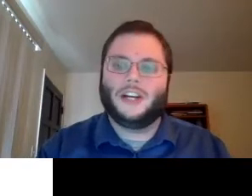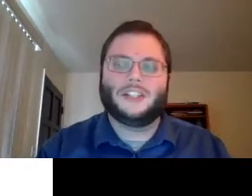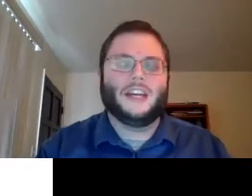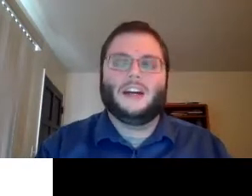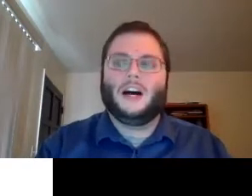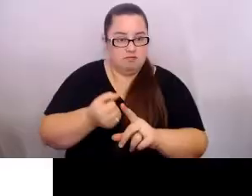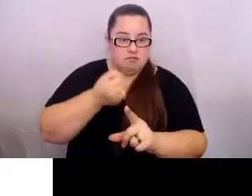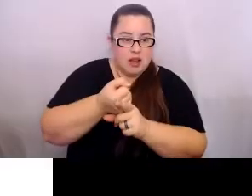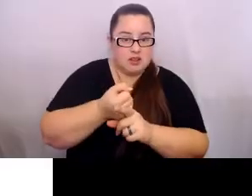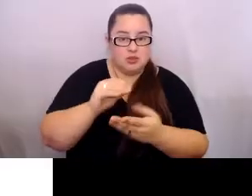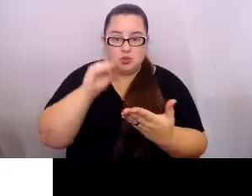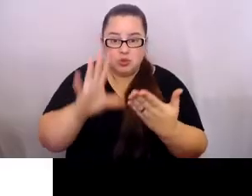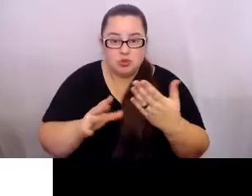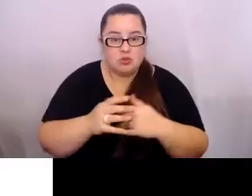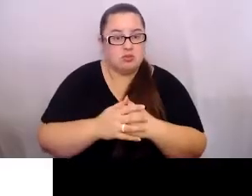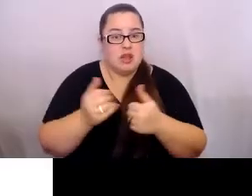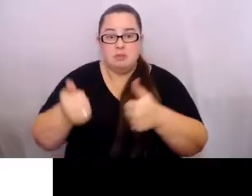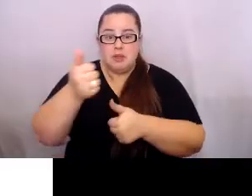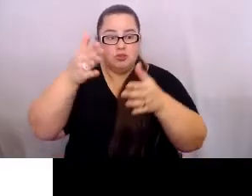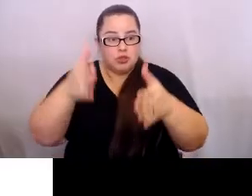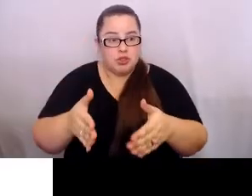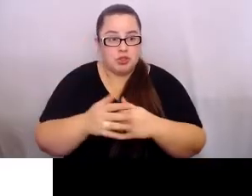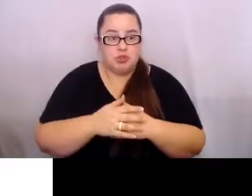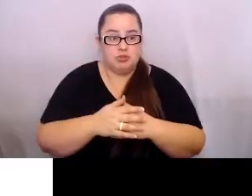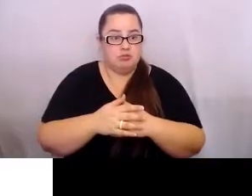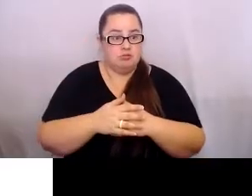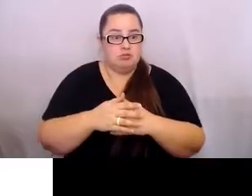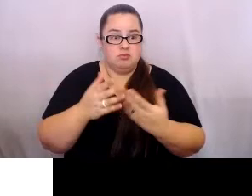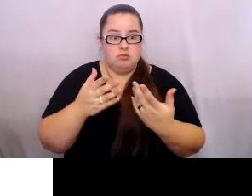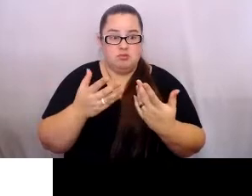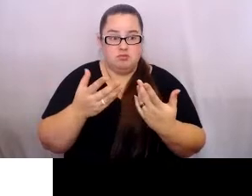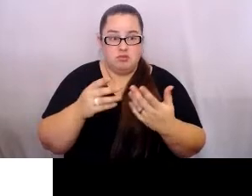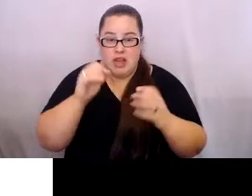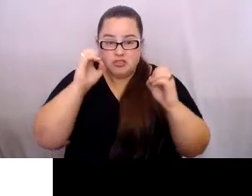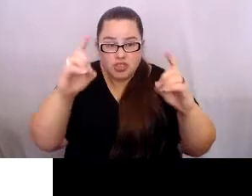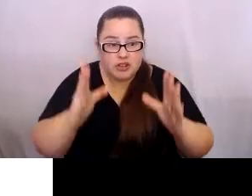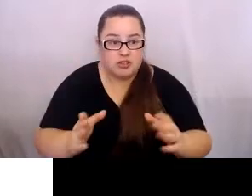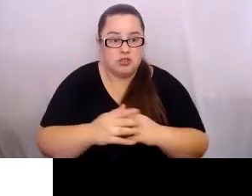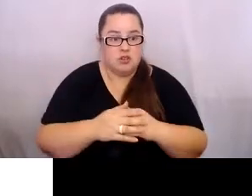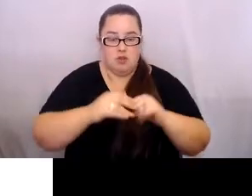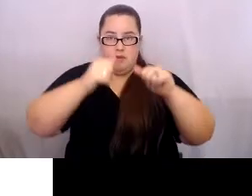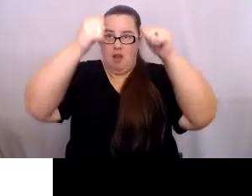From the top of the organization in the district all the way to the bottom. Everyone has been.